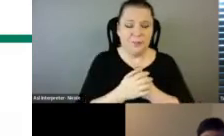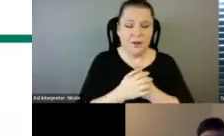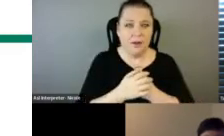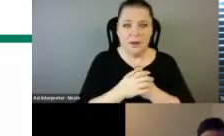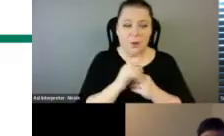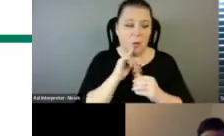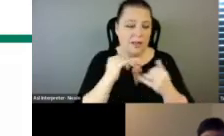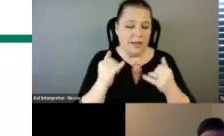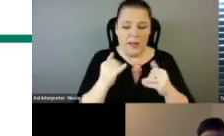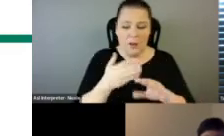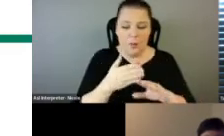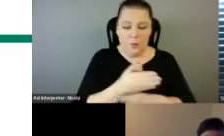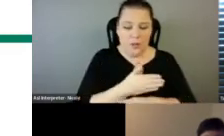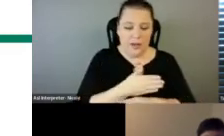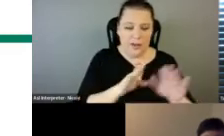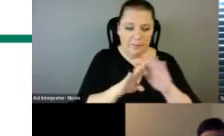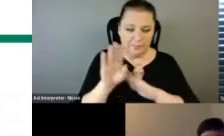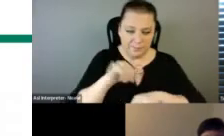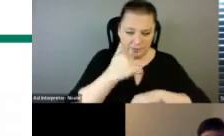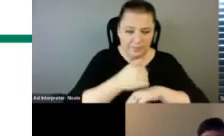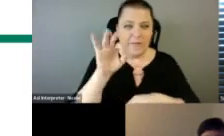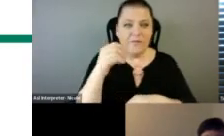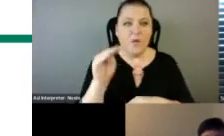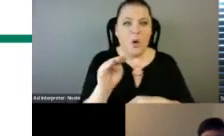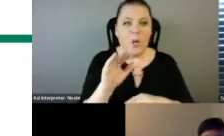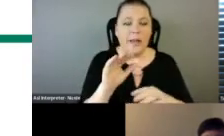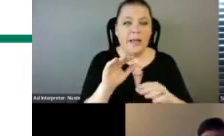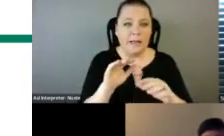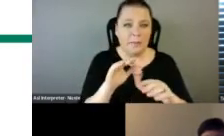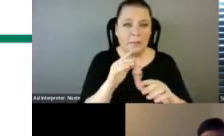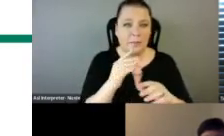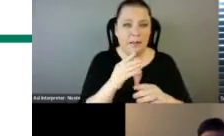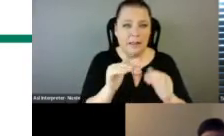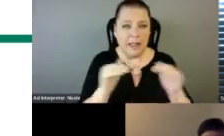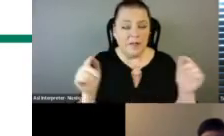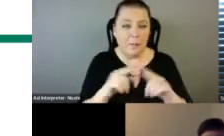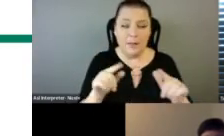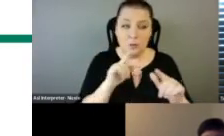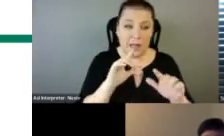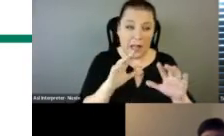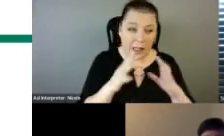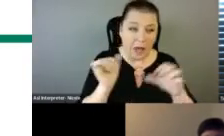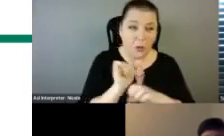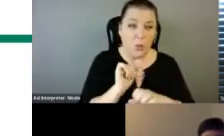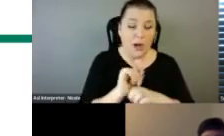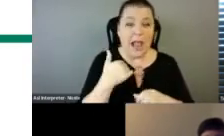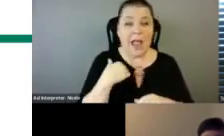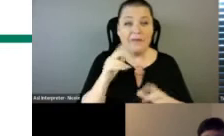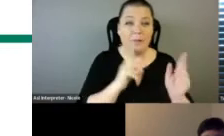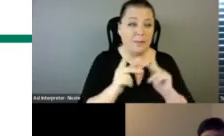stage. But it was a lot of work in having those champions, I mentioned, Amy, but when you